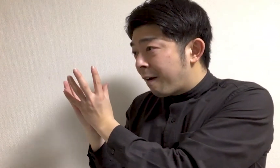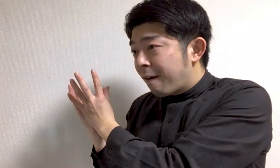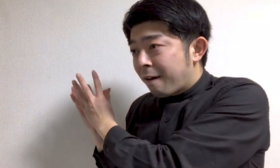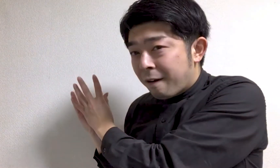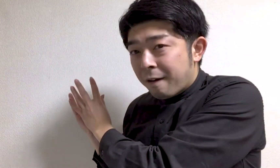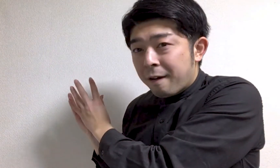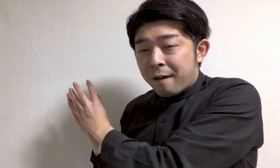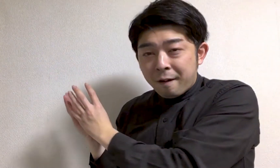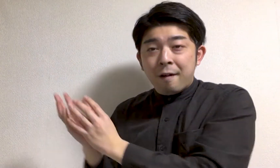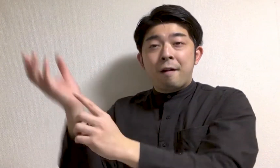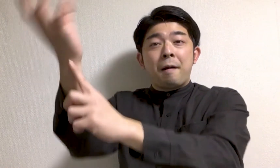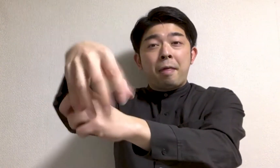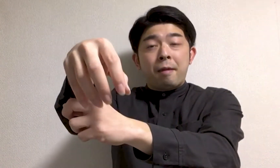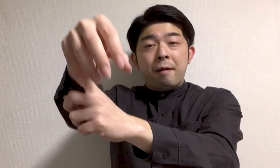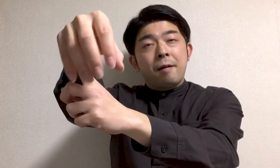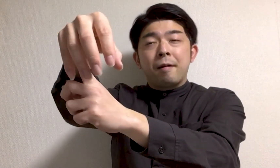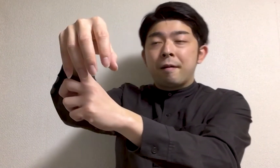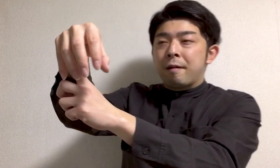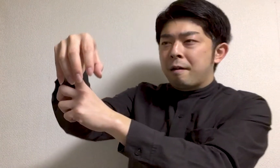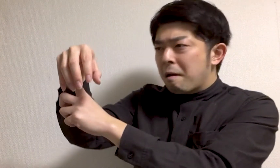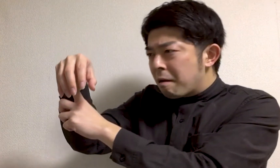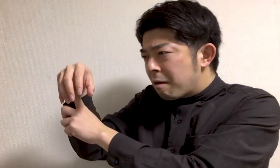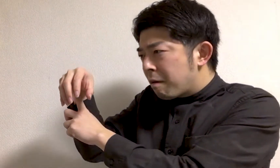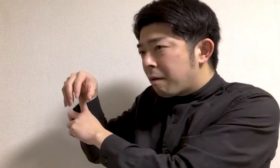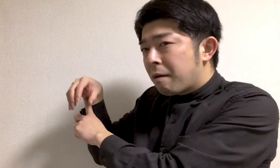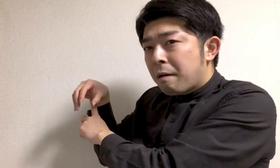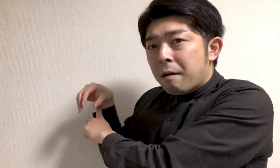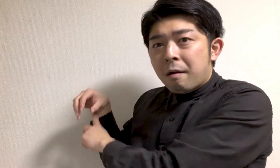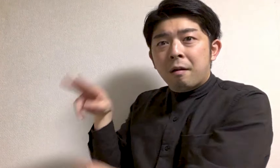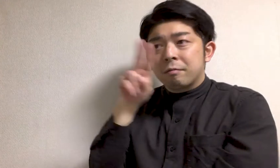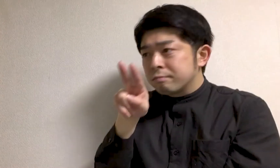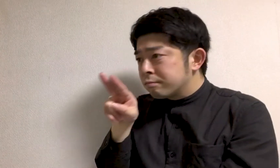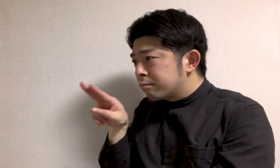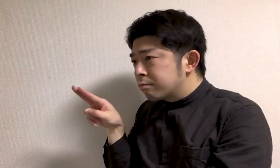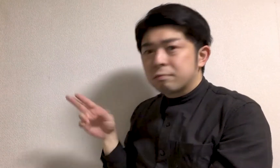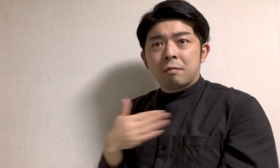The same thing applies to the event that it withers.